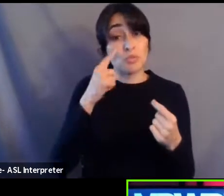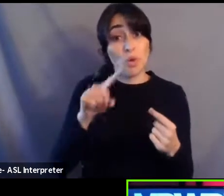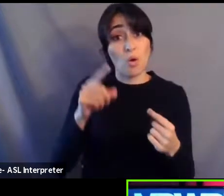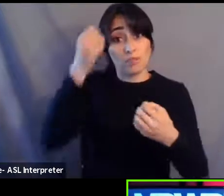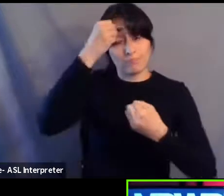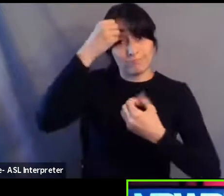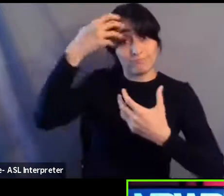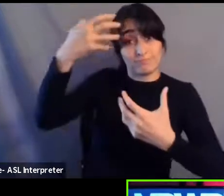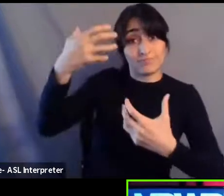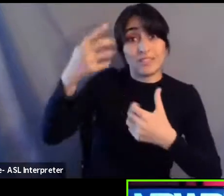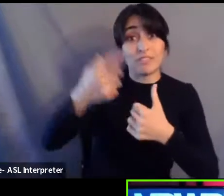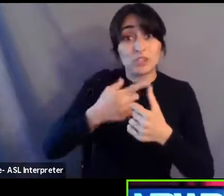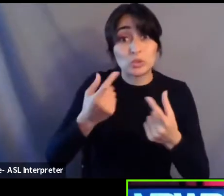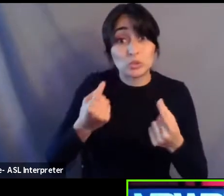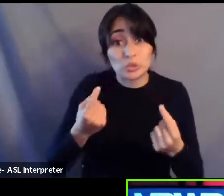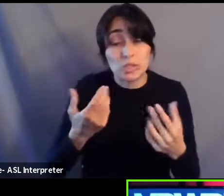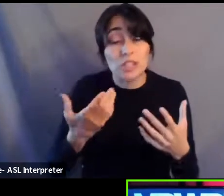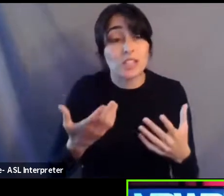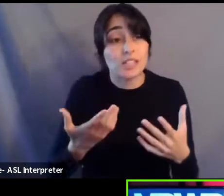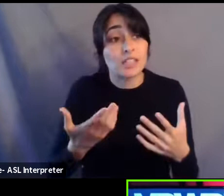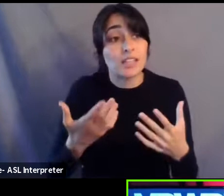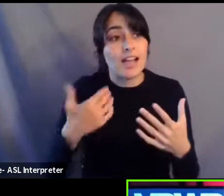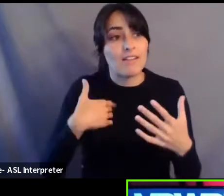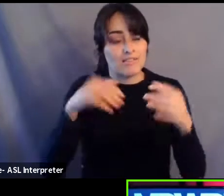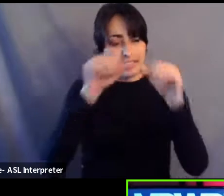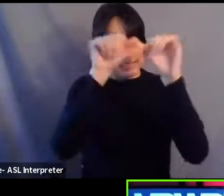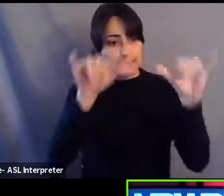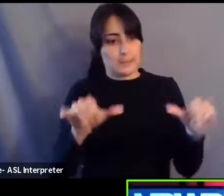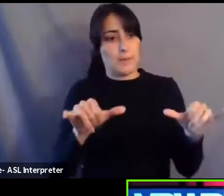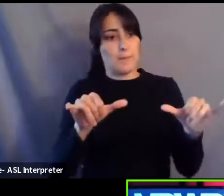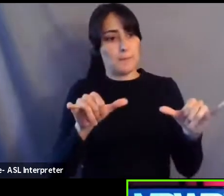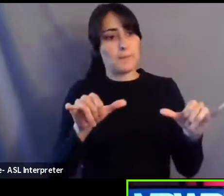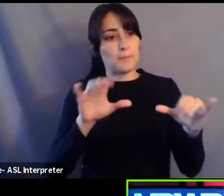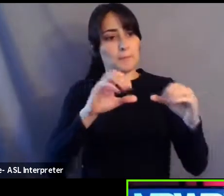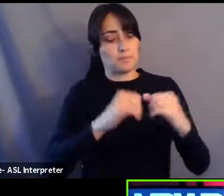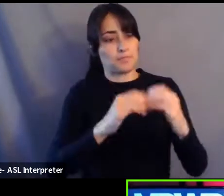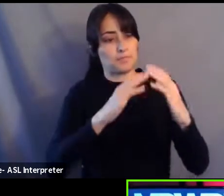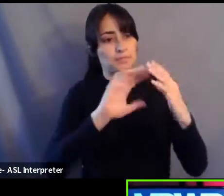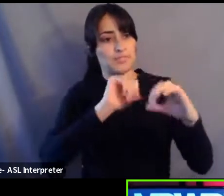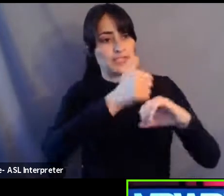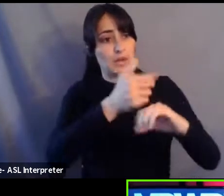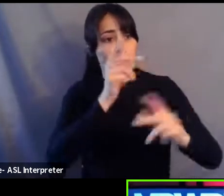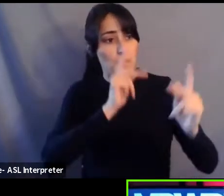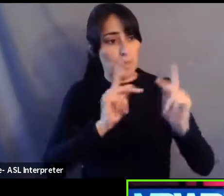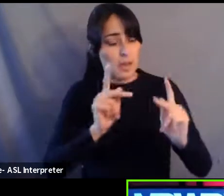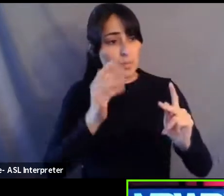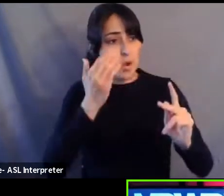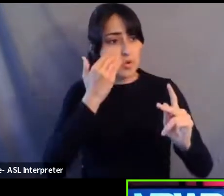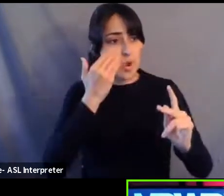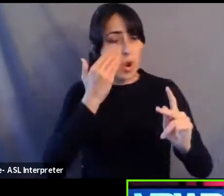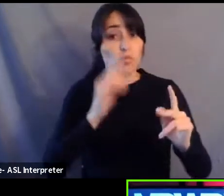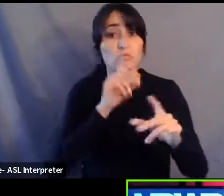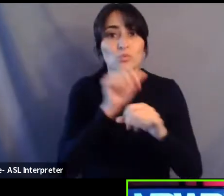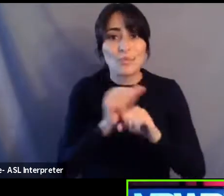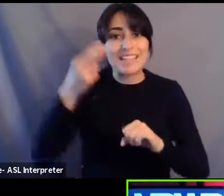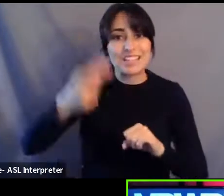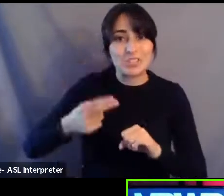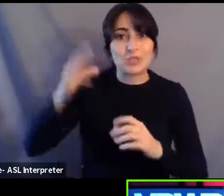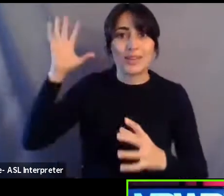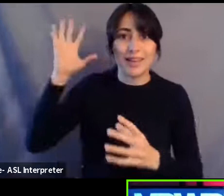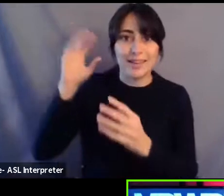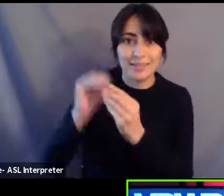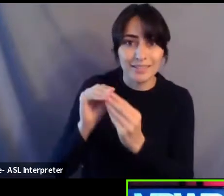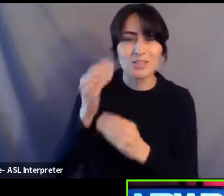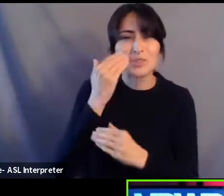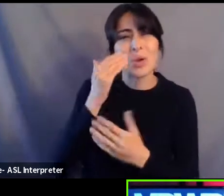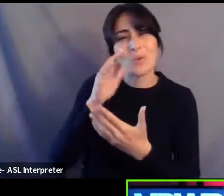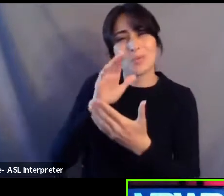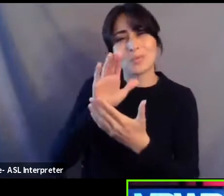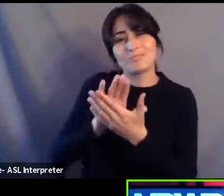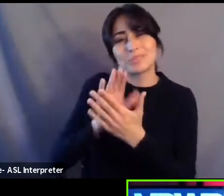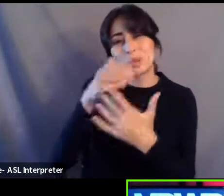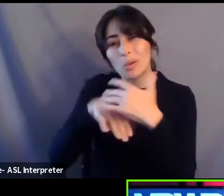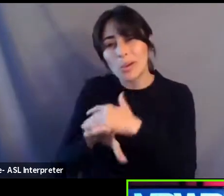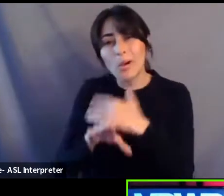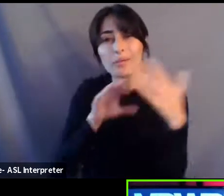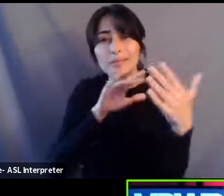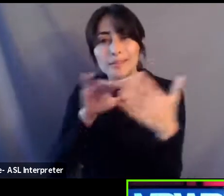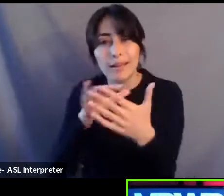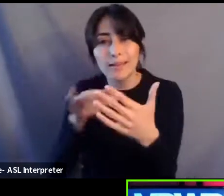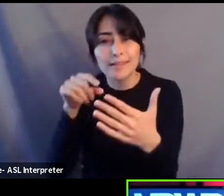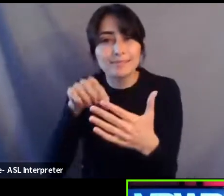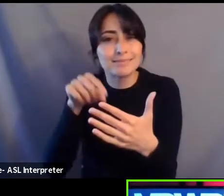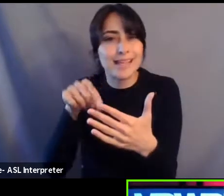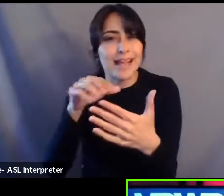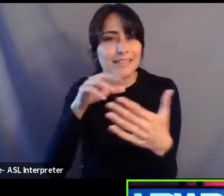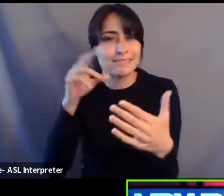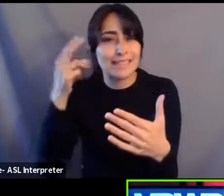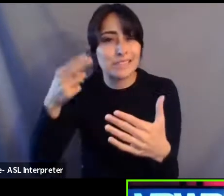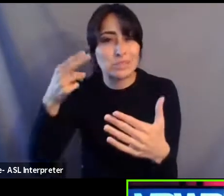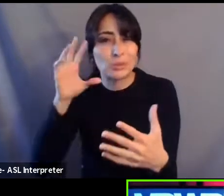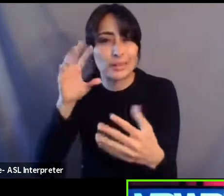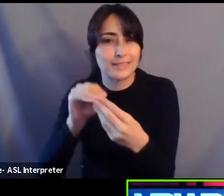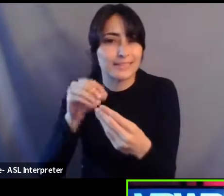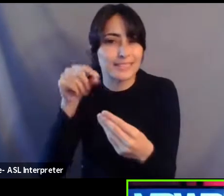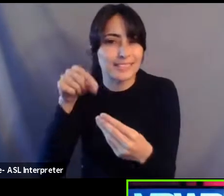a system for people to find out the truth in history. When we were in school it was a glorified